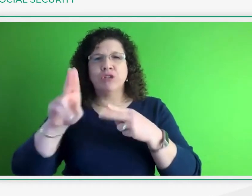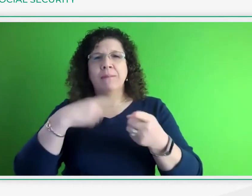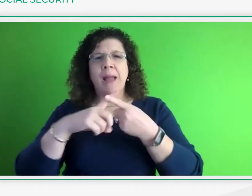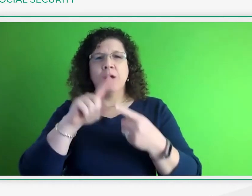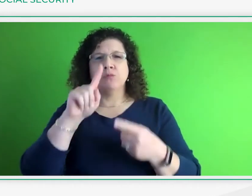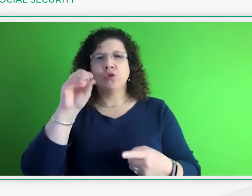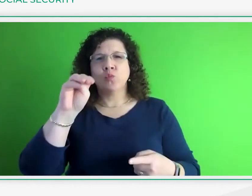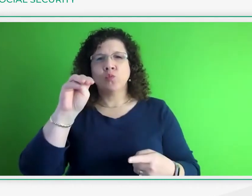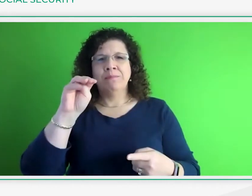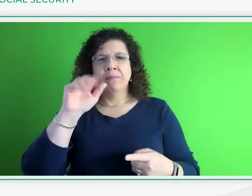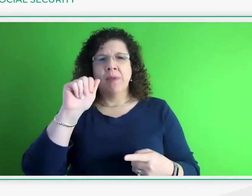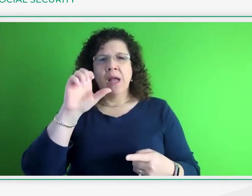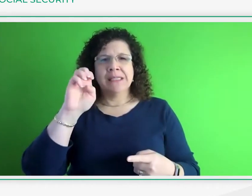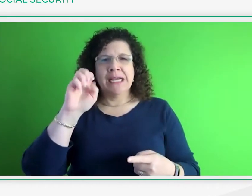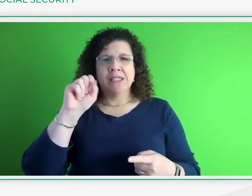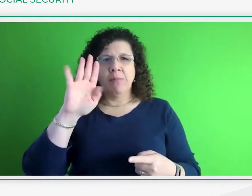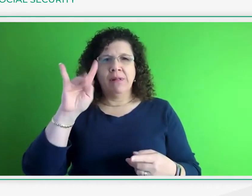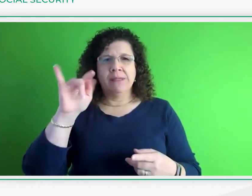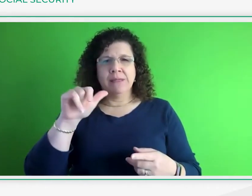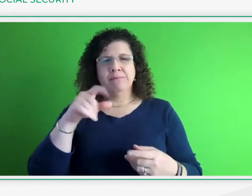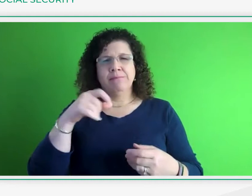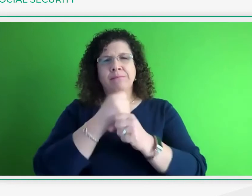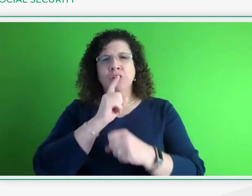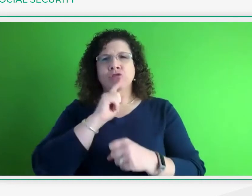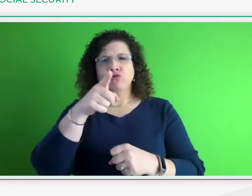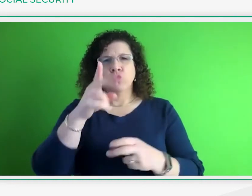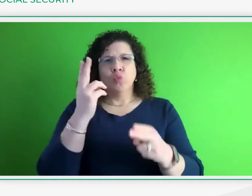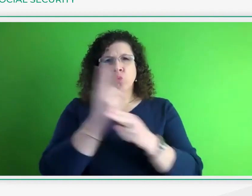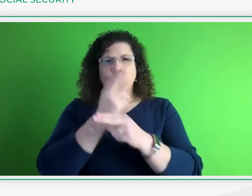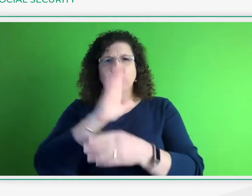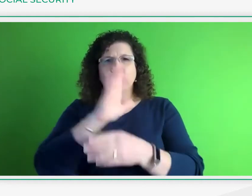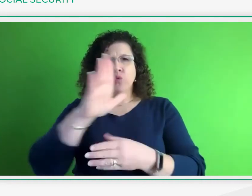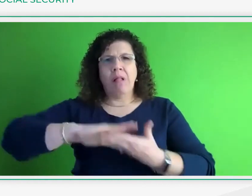Just a brief comment about Zoom accessibility and how to utilize Zoom.